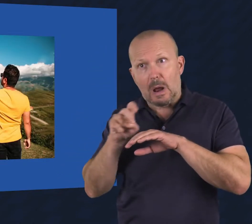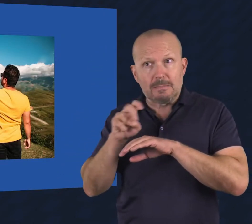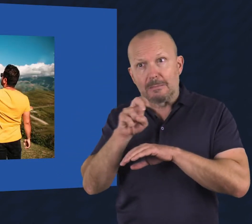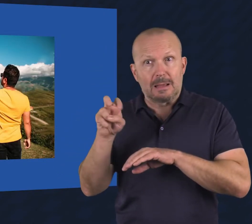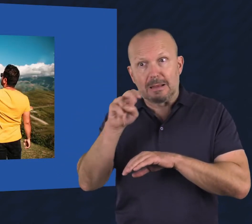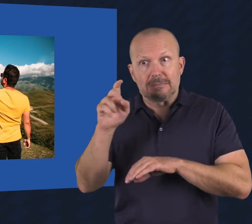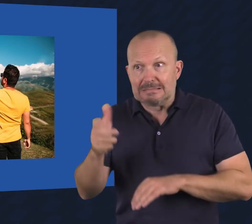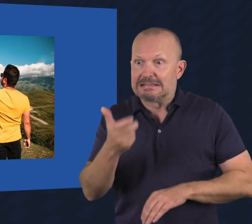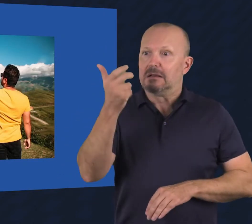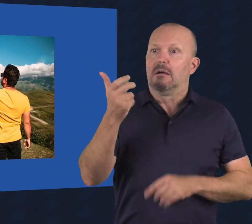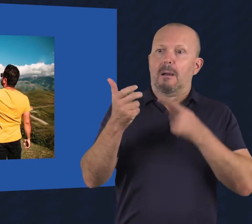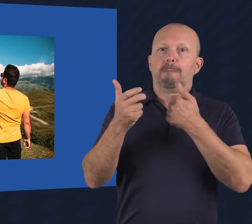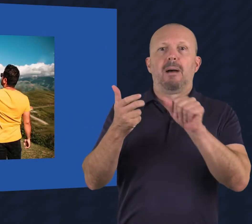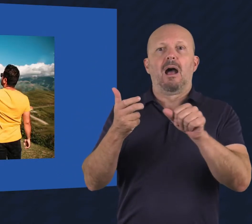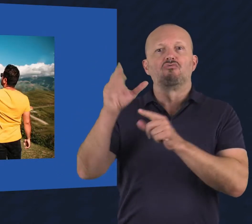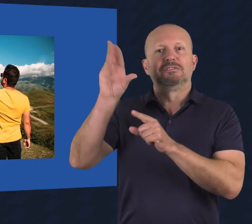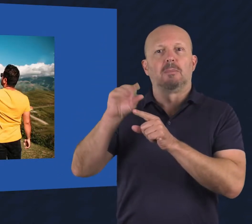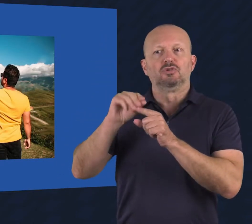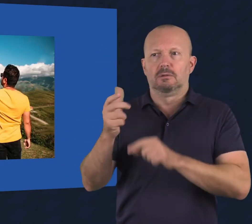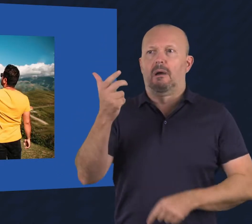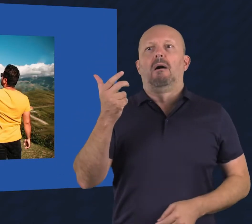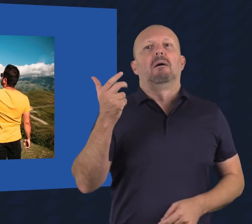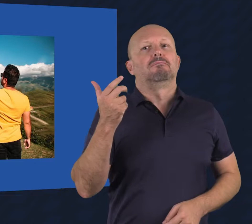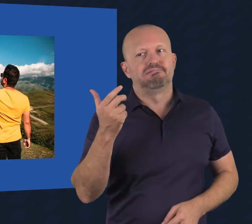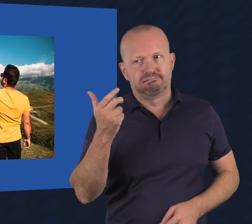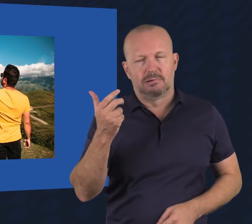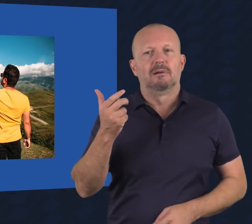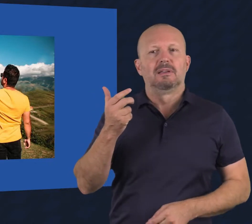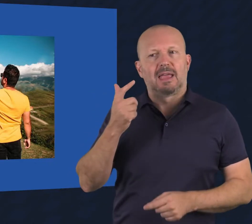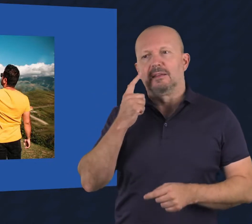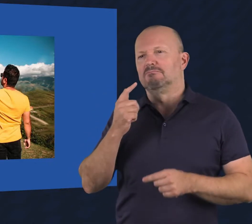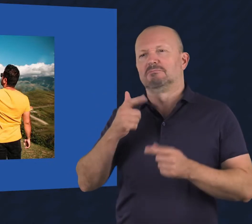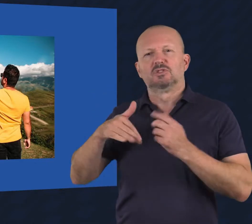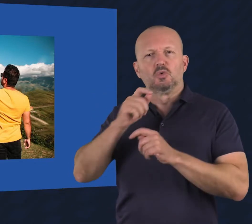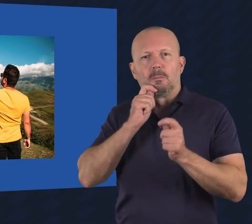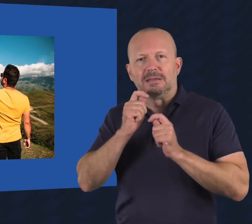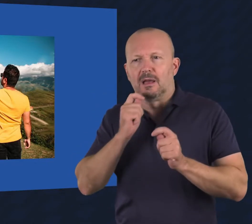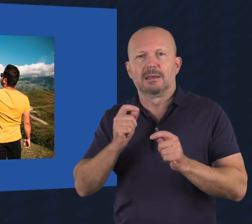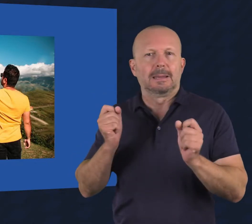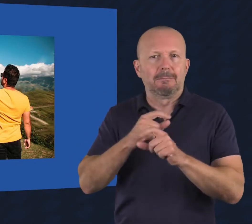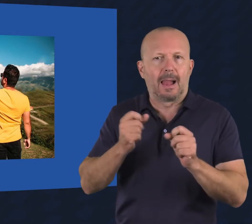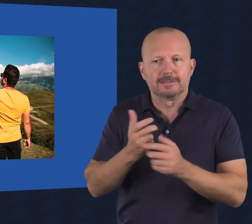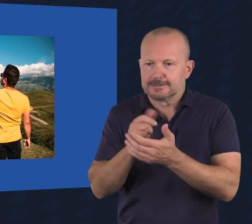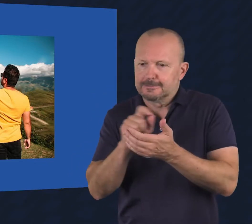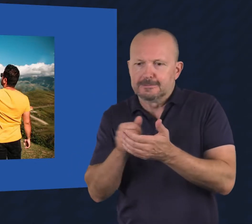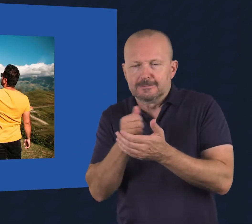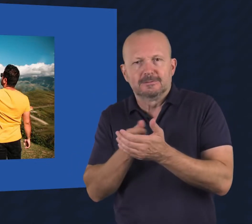to use social media and check their emails. The story became a reference point for why performance was so important.